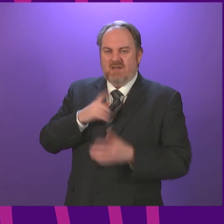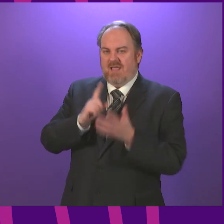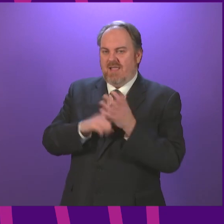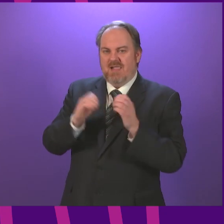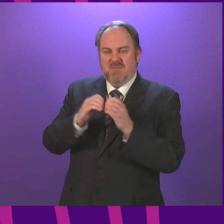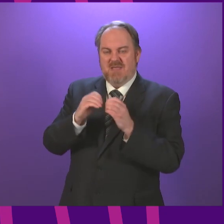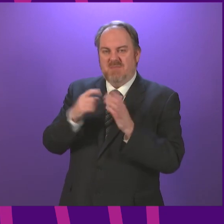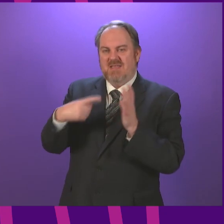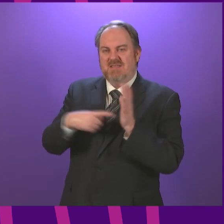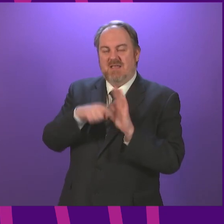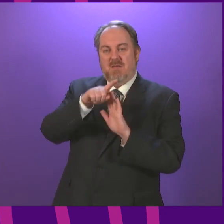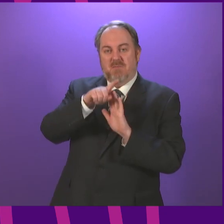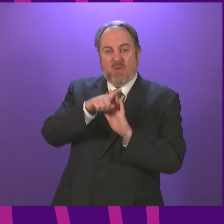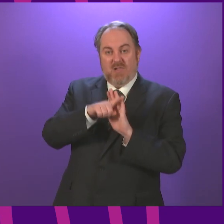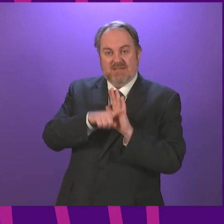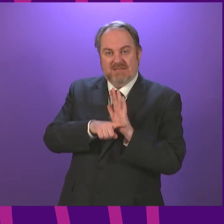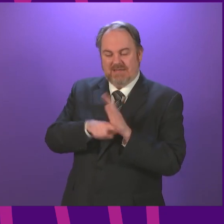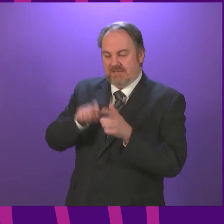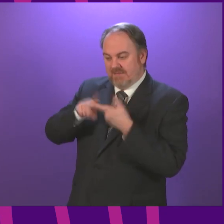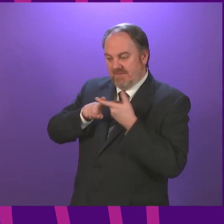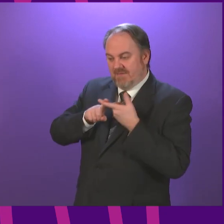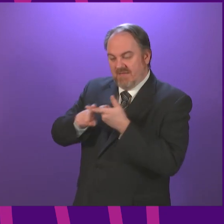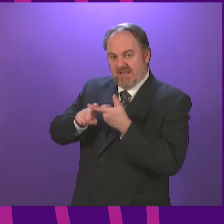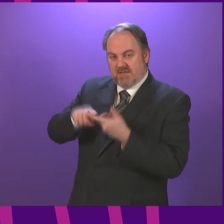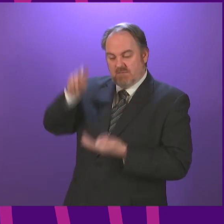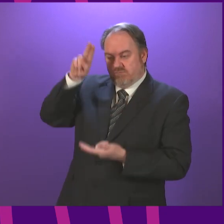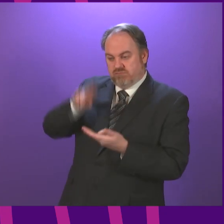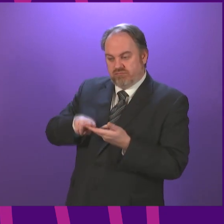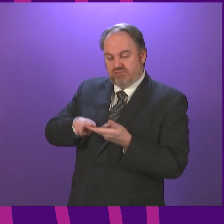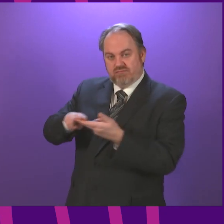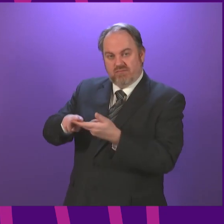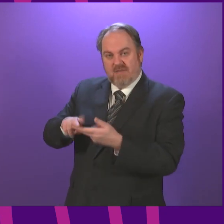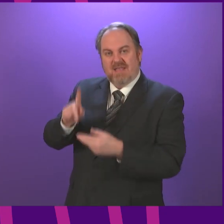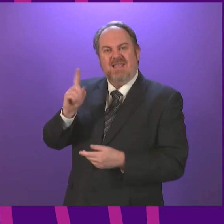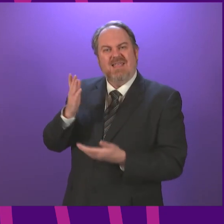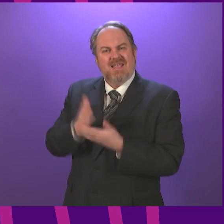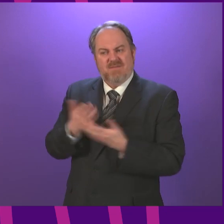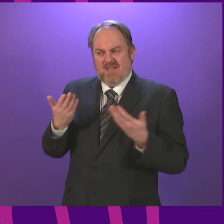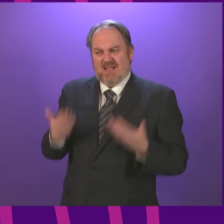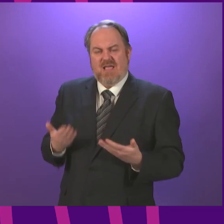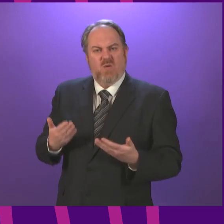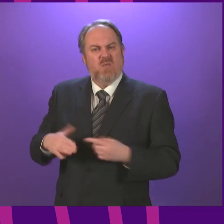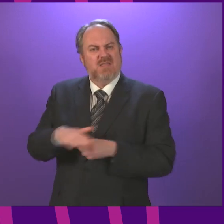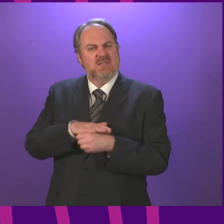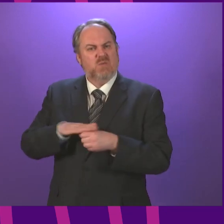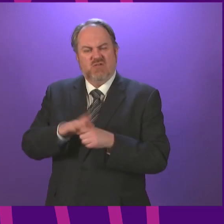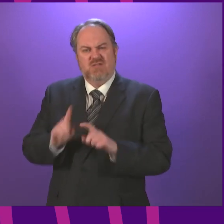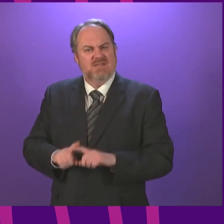policy based on the housing market a year ago at the start of the crisis, which was very different.